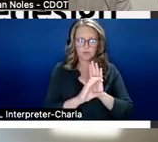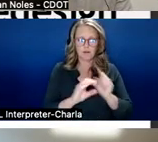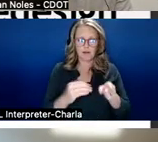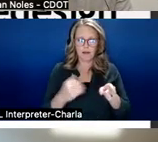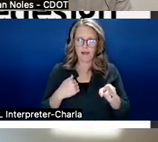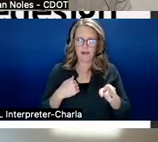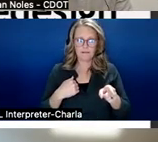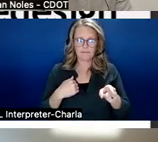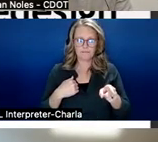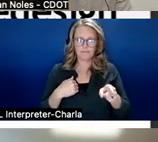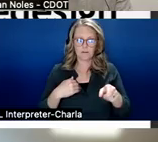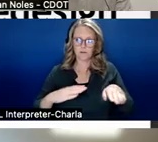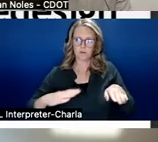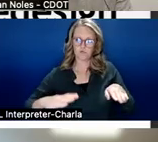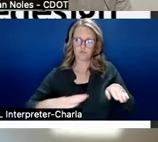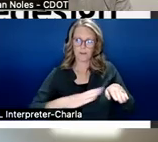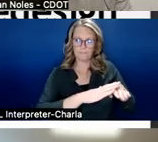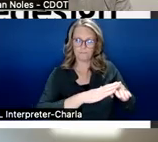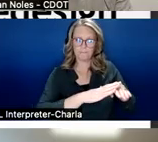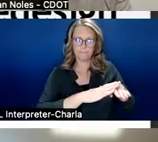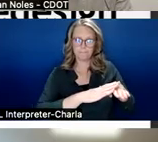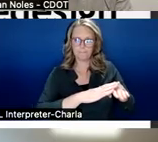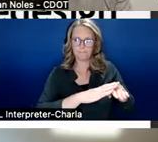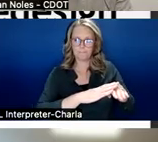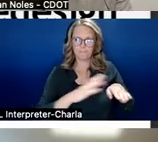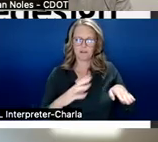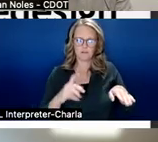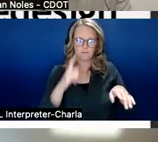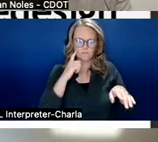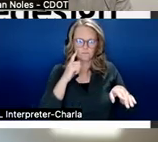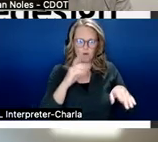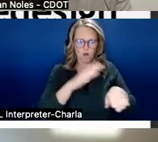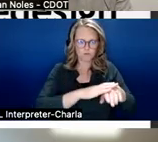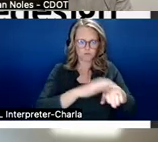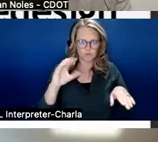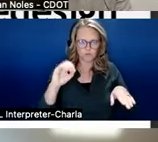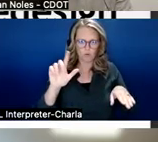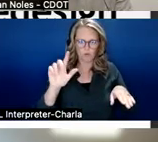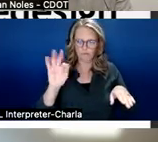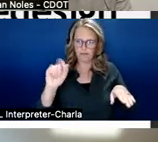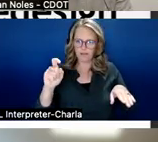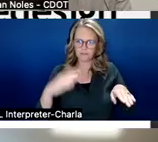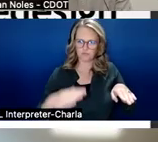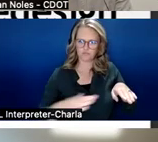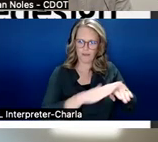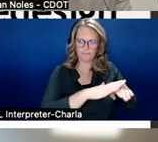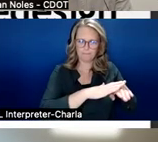to Colfax will be realigned. So these are one of a few contributing issues